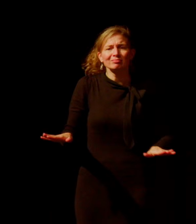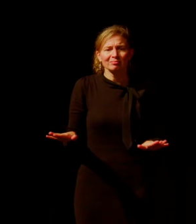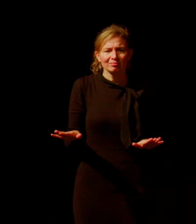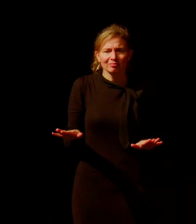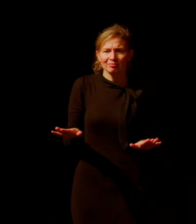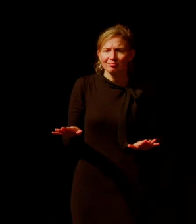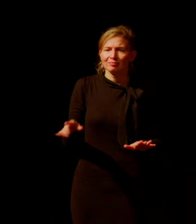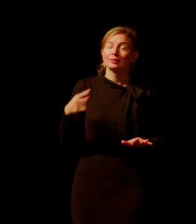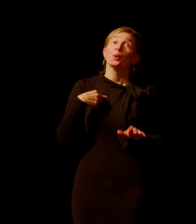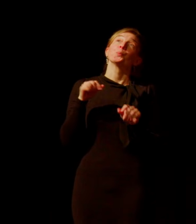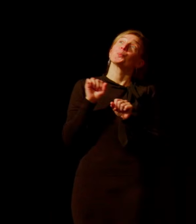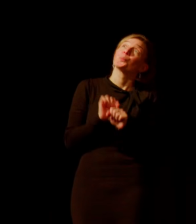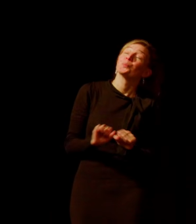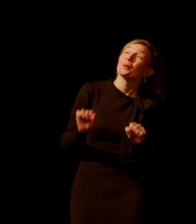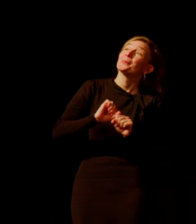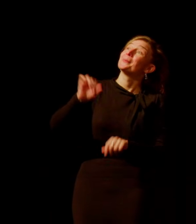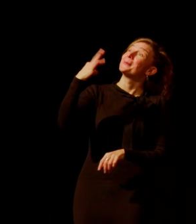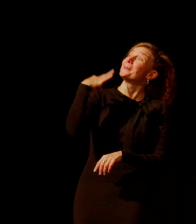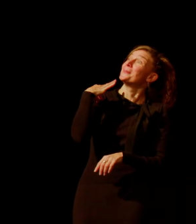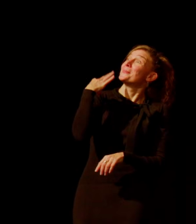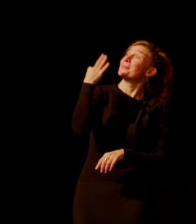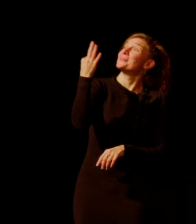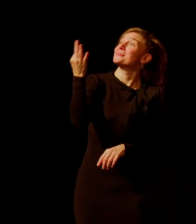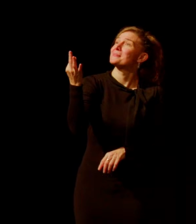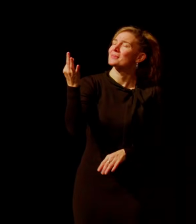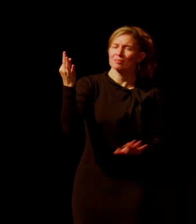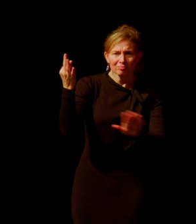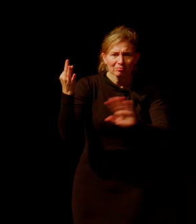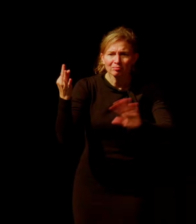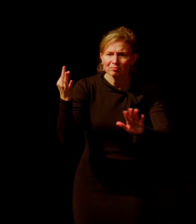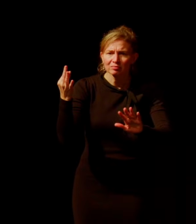What if, instead of waiting for approval, we choose ourselves?